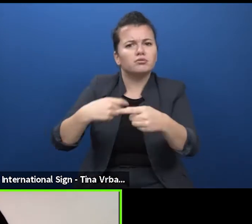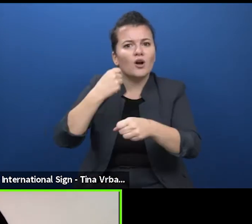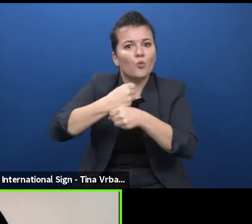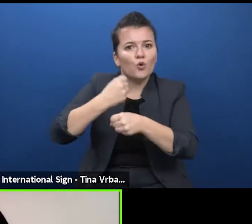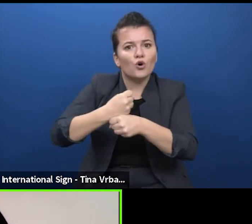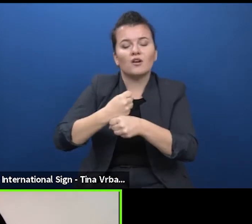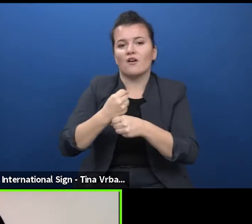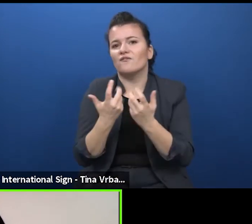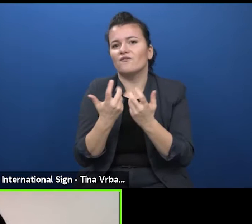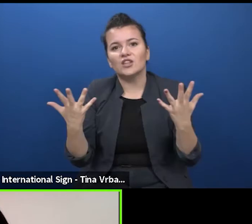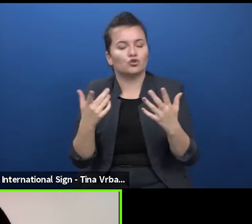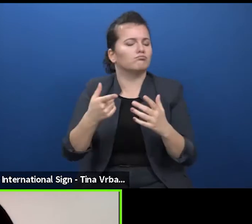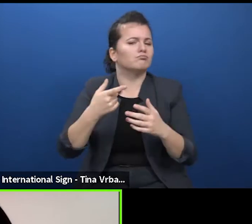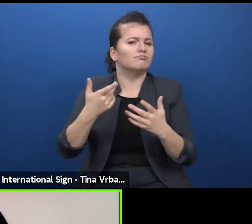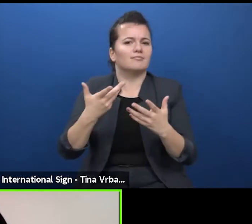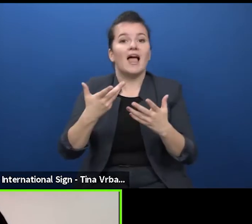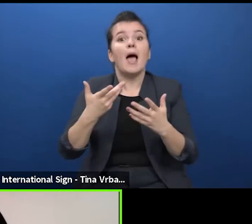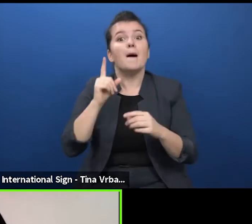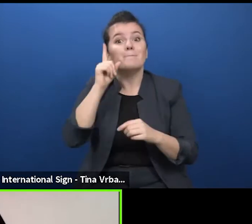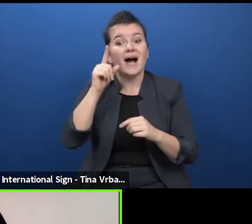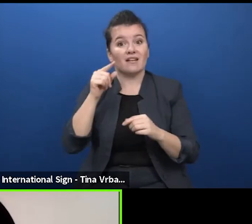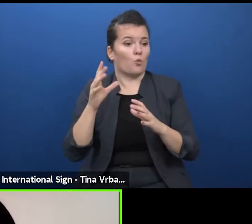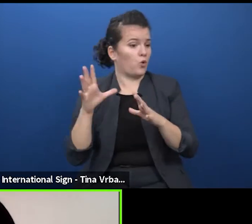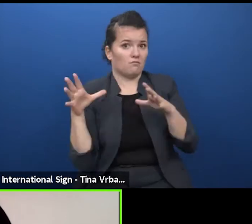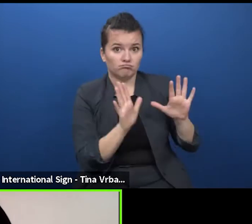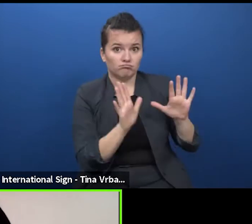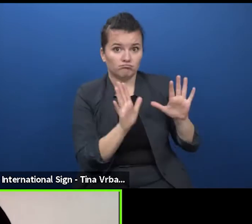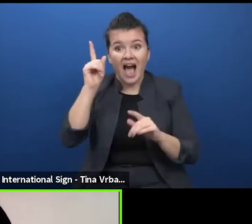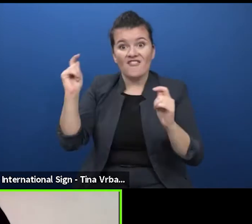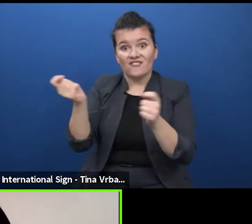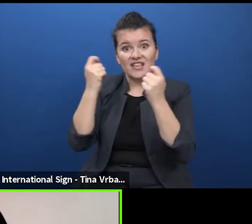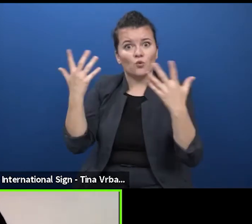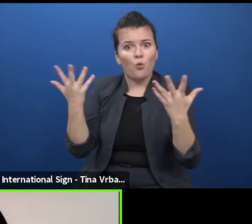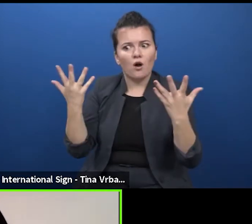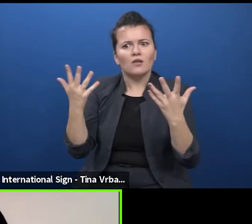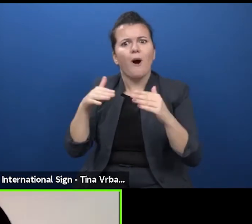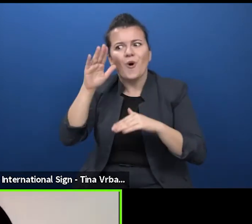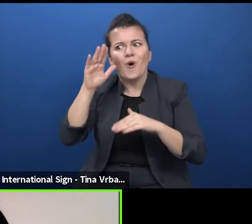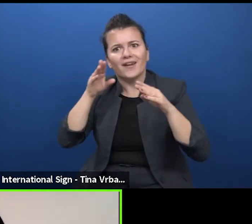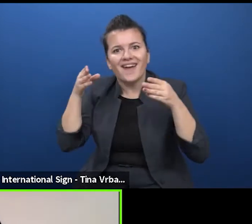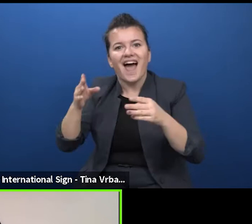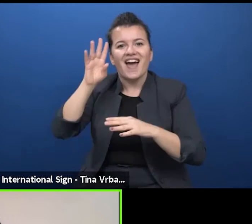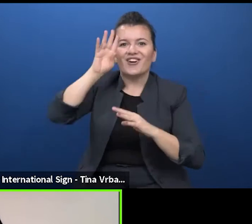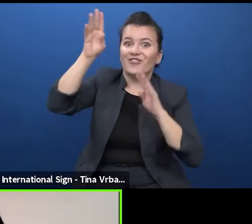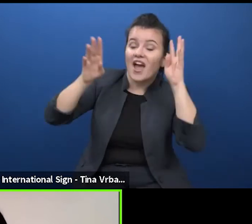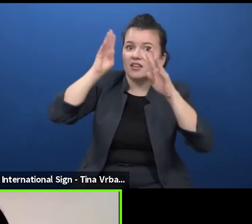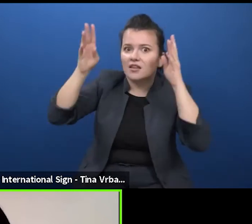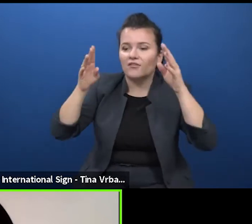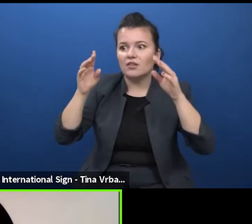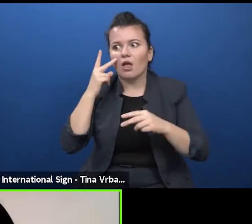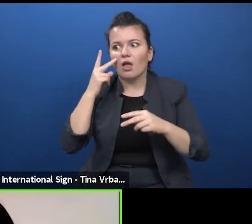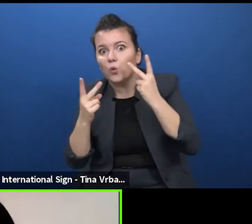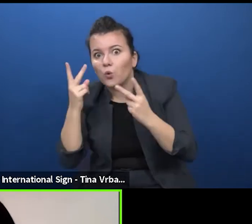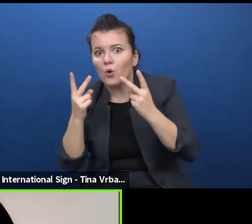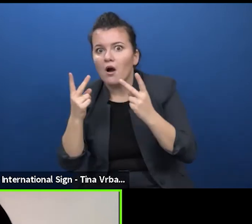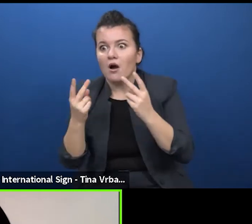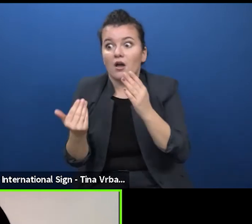are but the festival as a place for discovery, creativity and innovation with this year edition